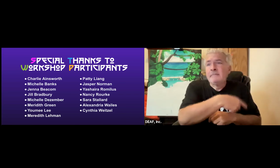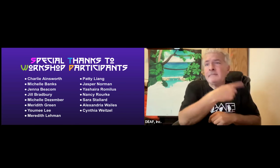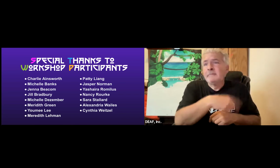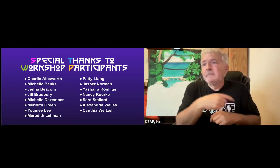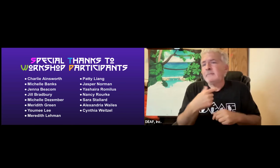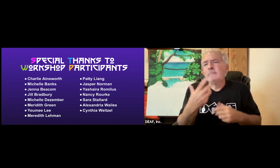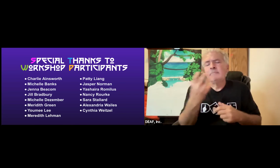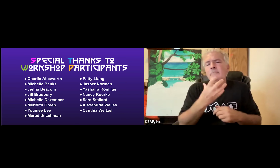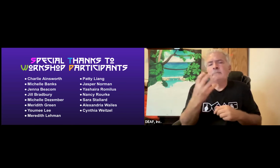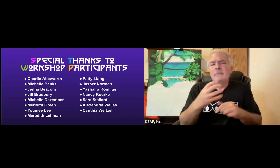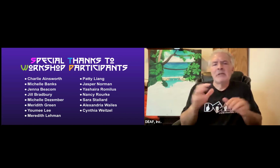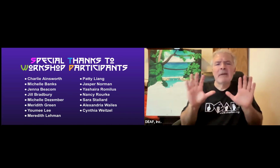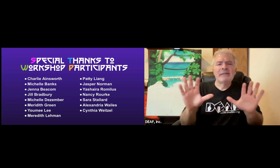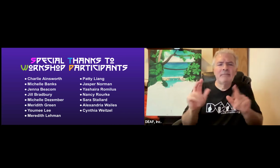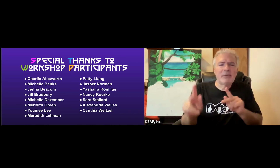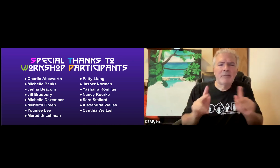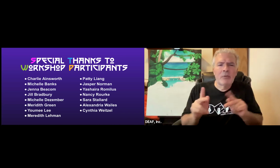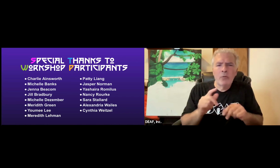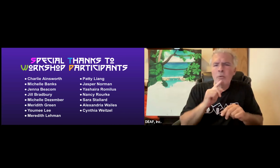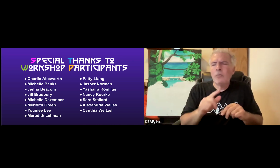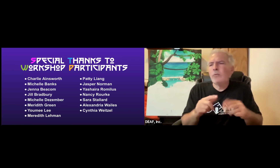I have their names listed.